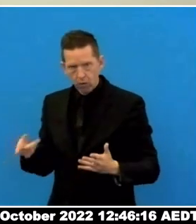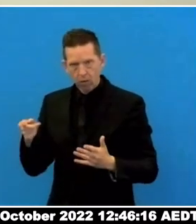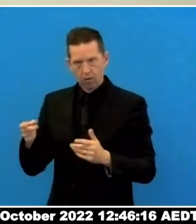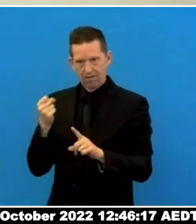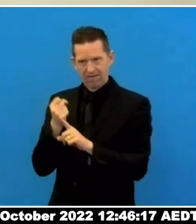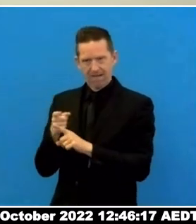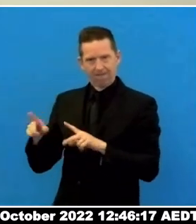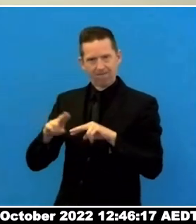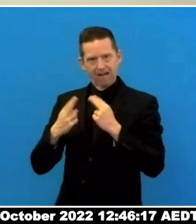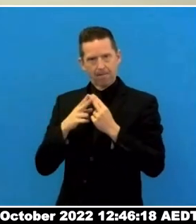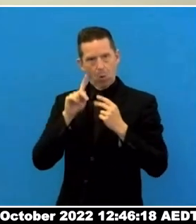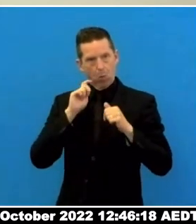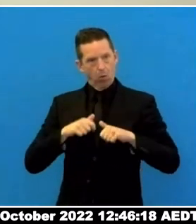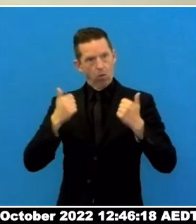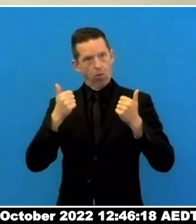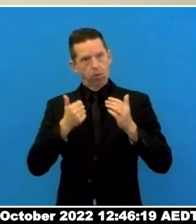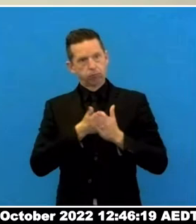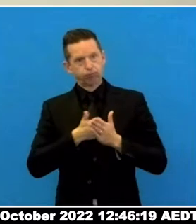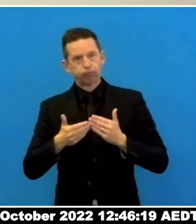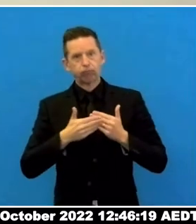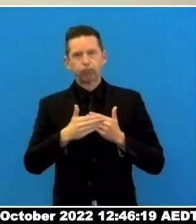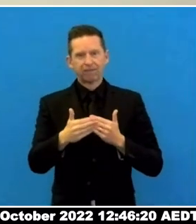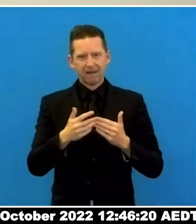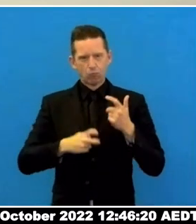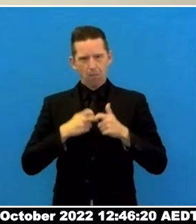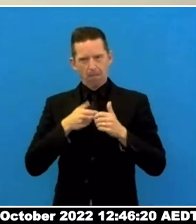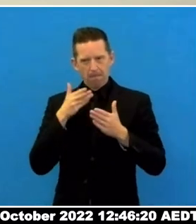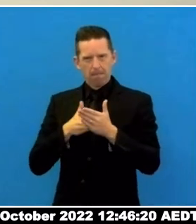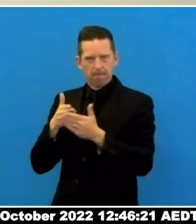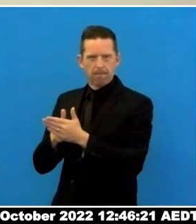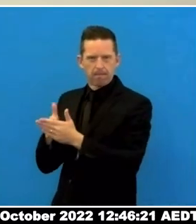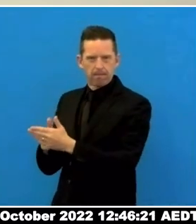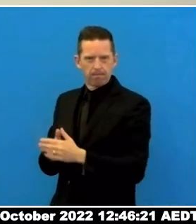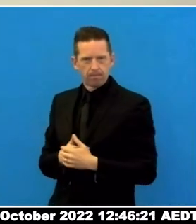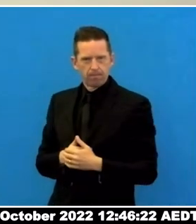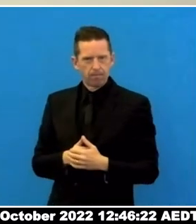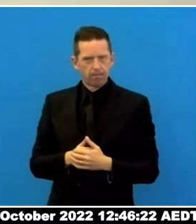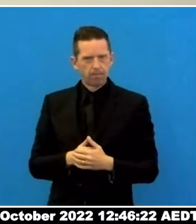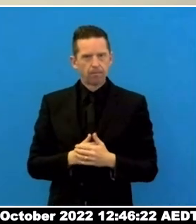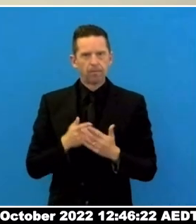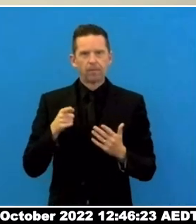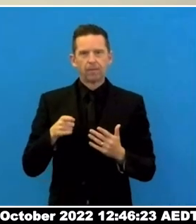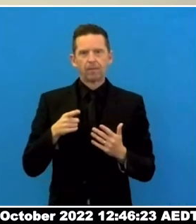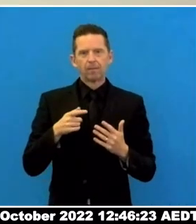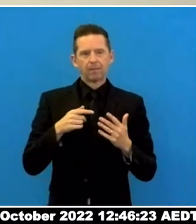of that family over time. The emotional and support needs of the carers were really unmet